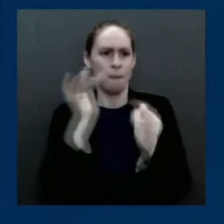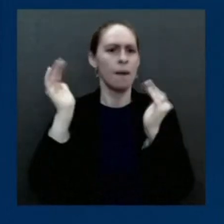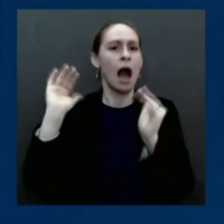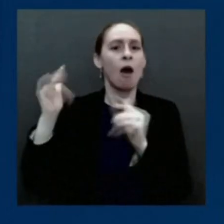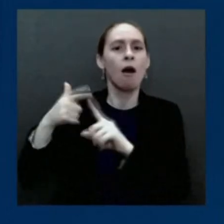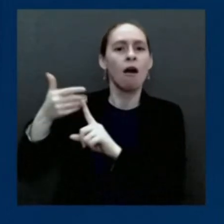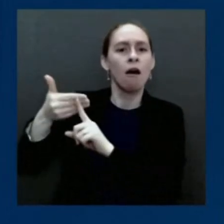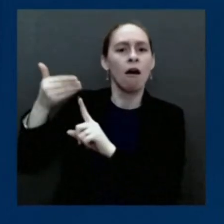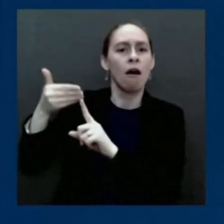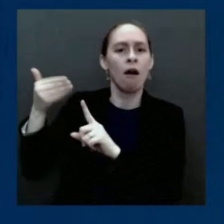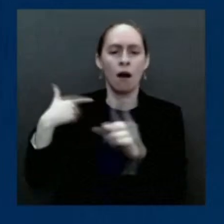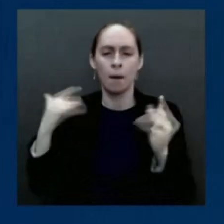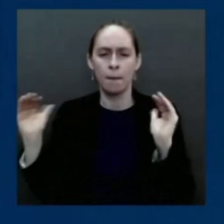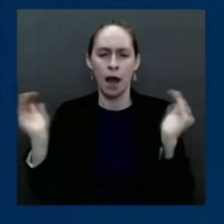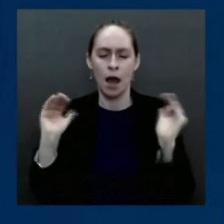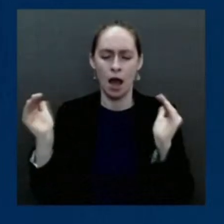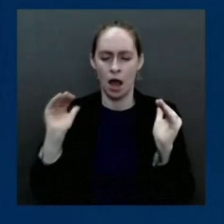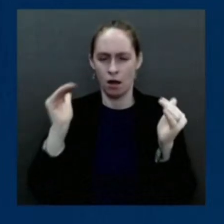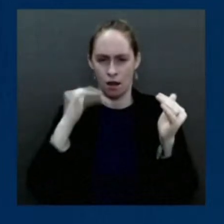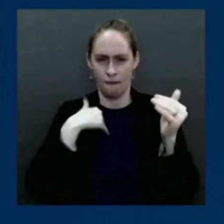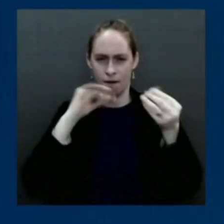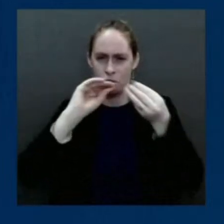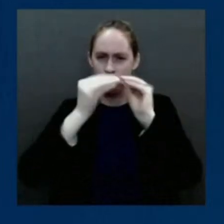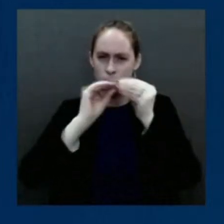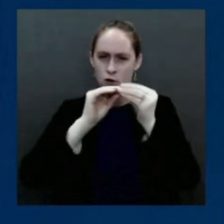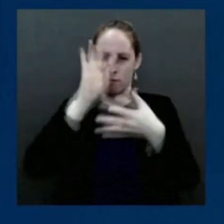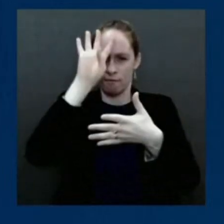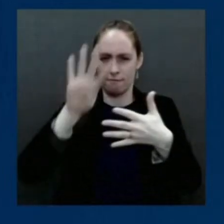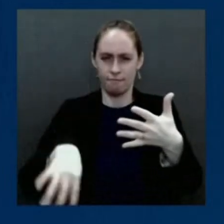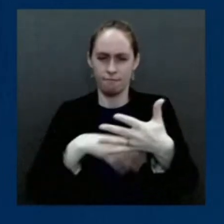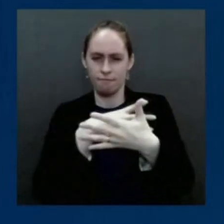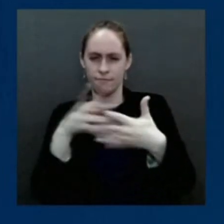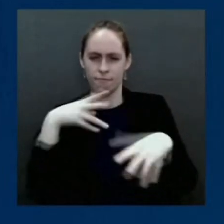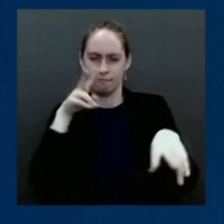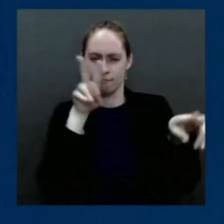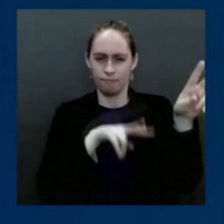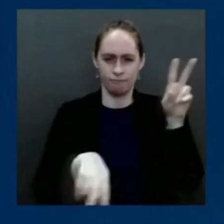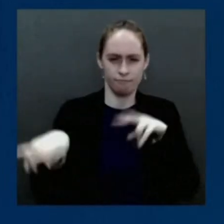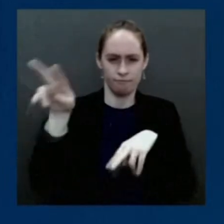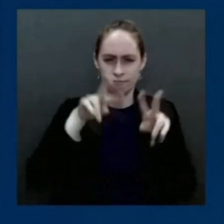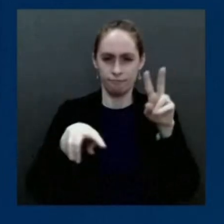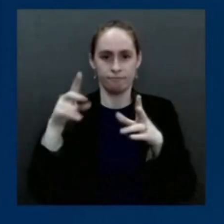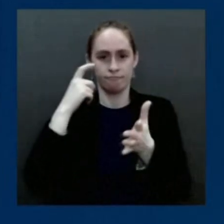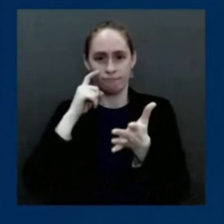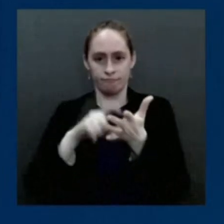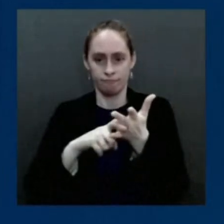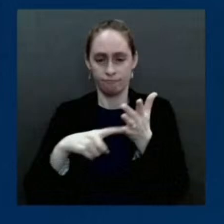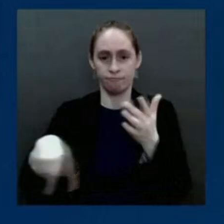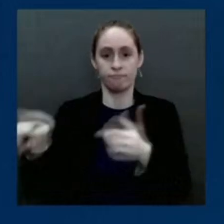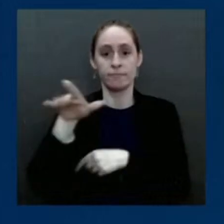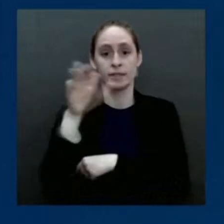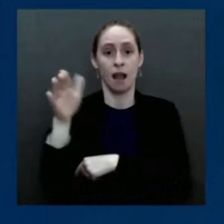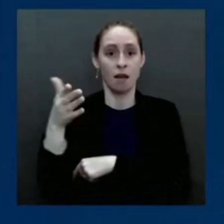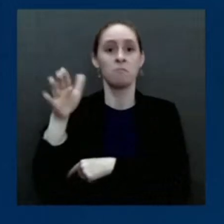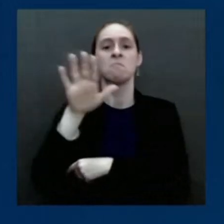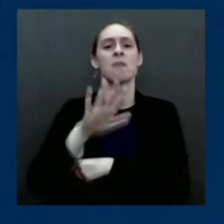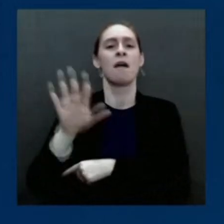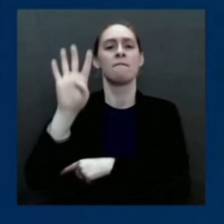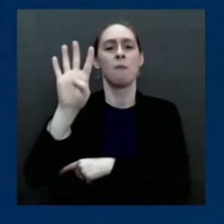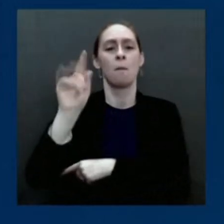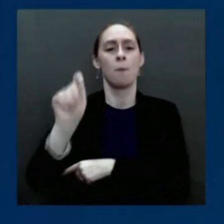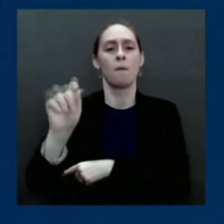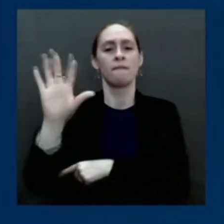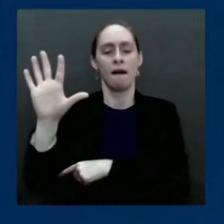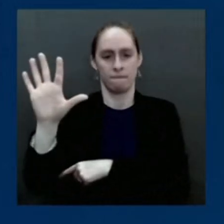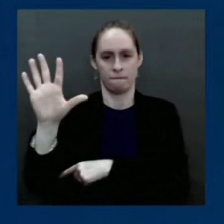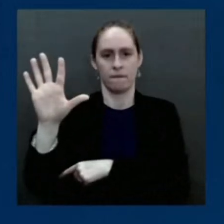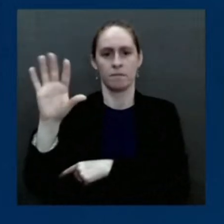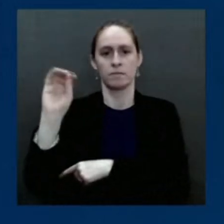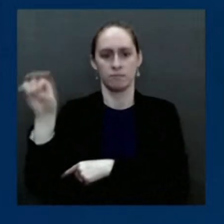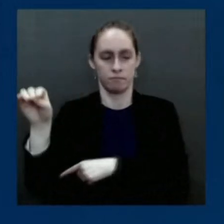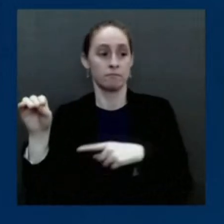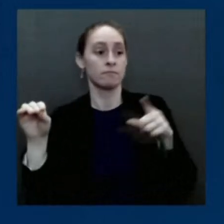WILL COMPARE TO ADMISSIONS FROM